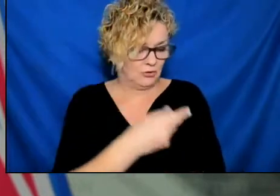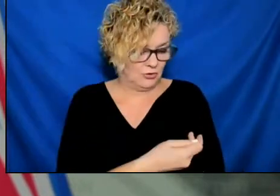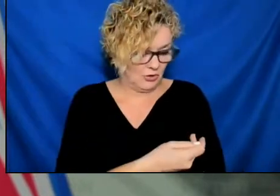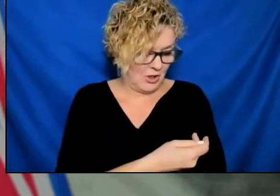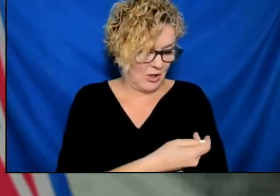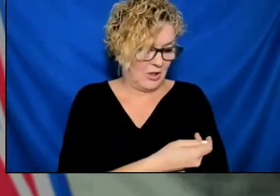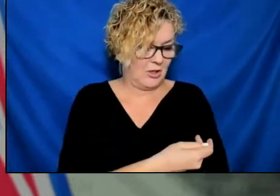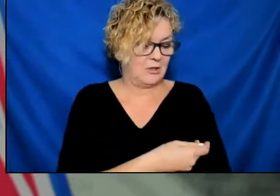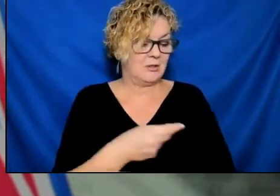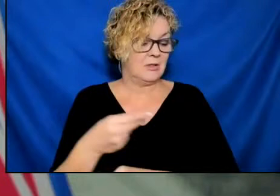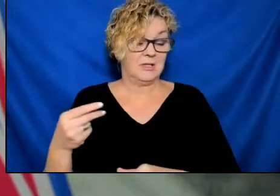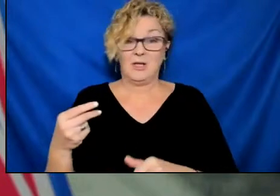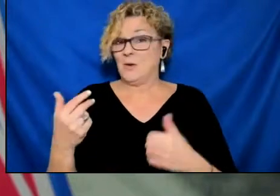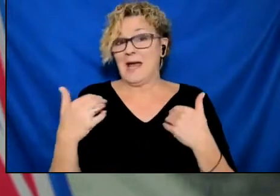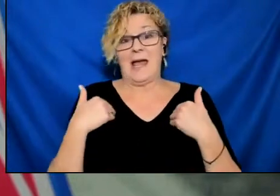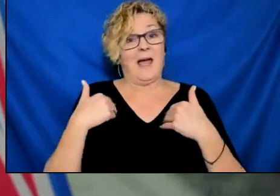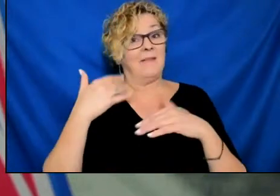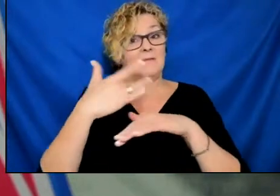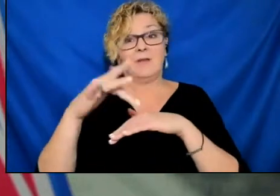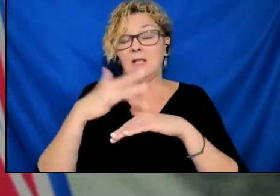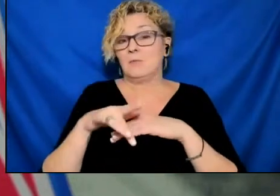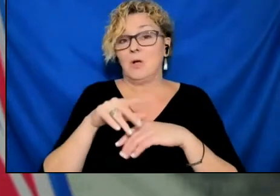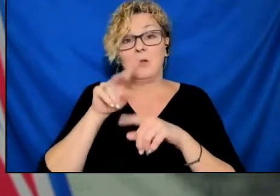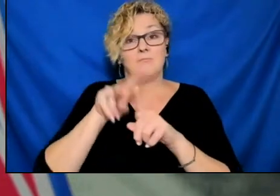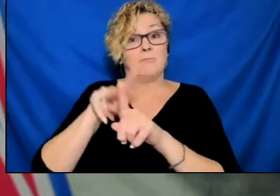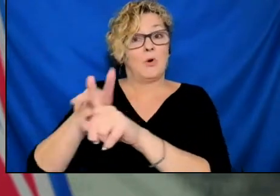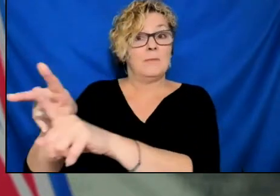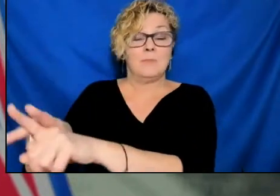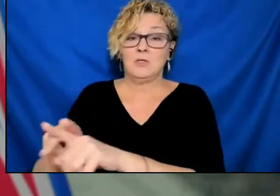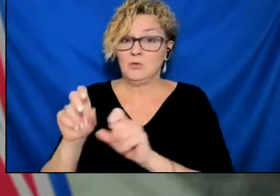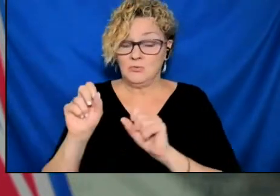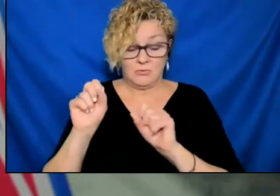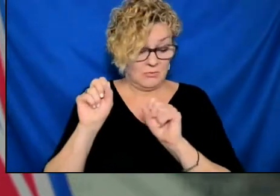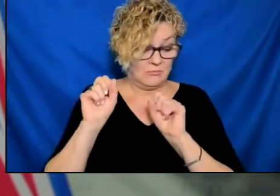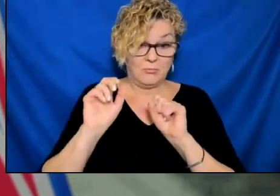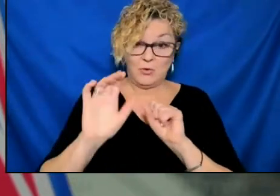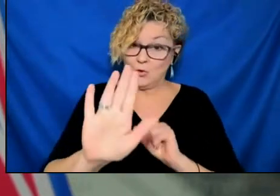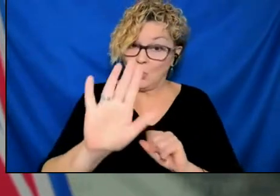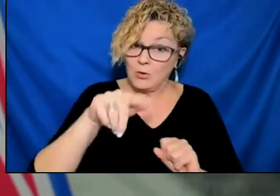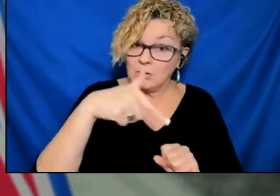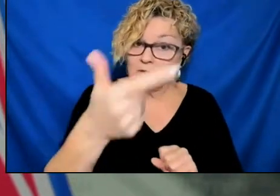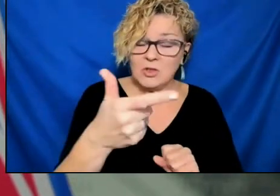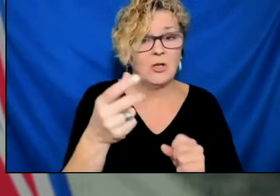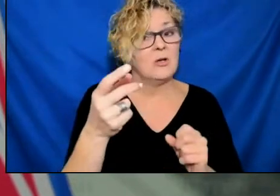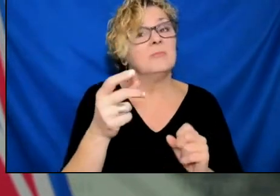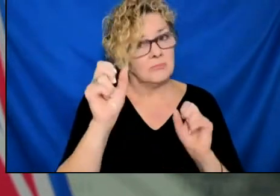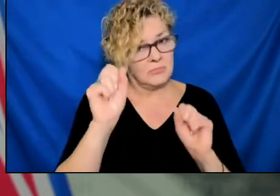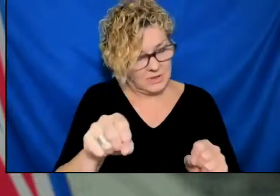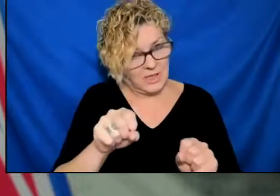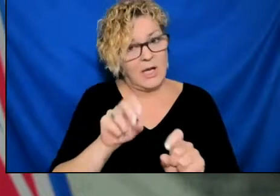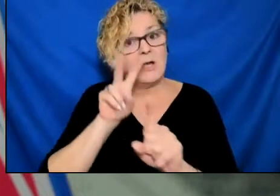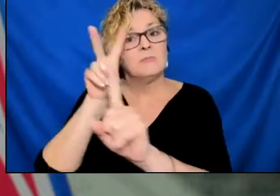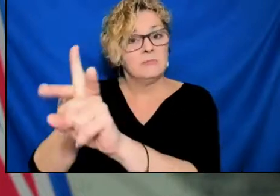who this week did 48,000 immunizations with more to come every week for the next five weeks.